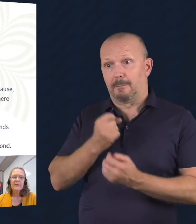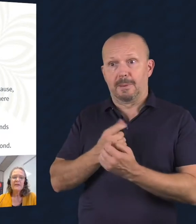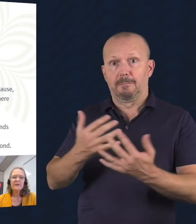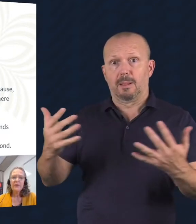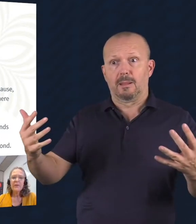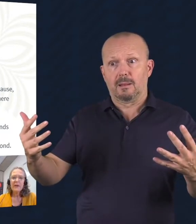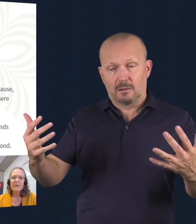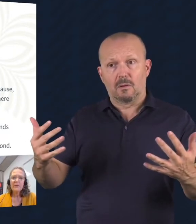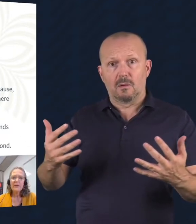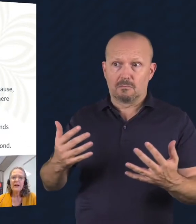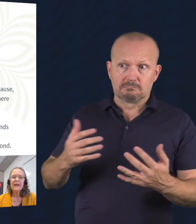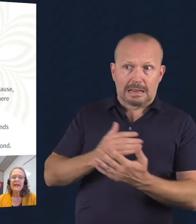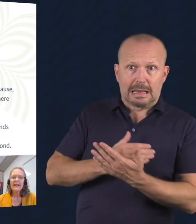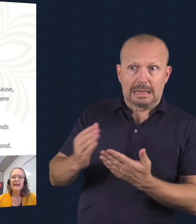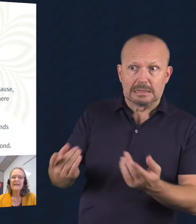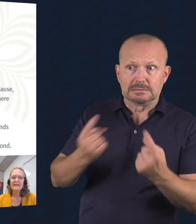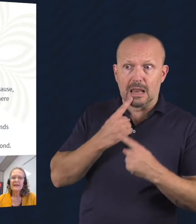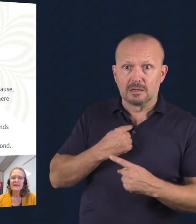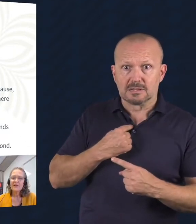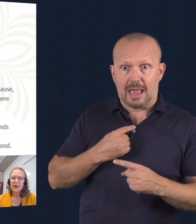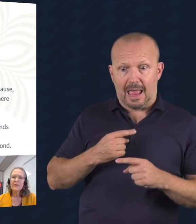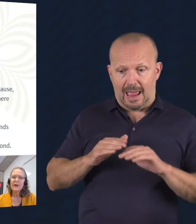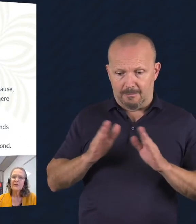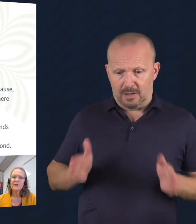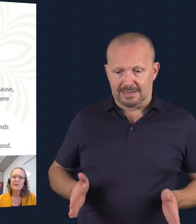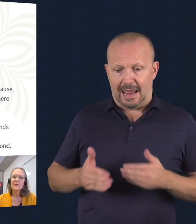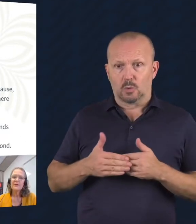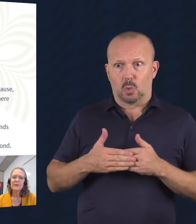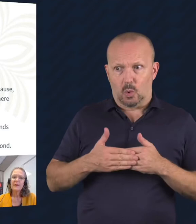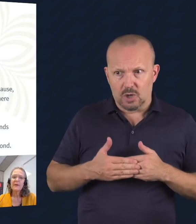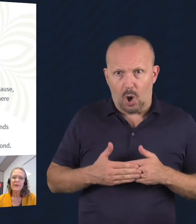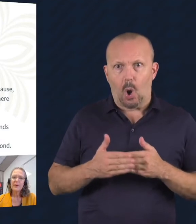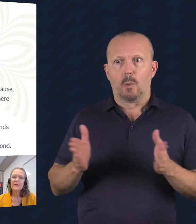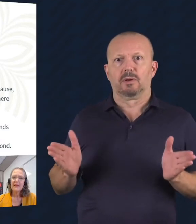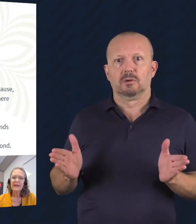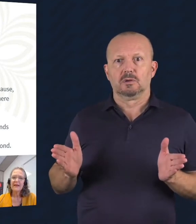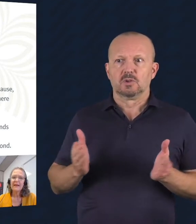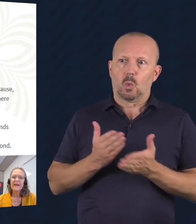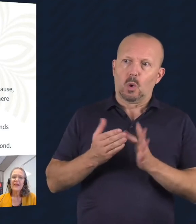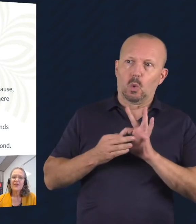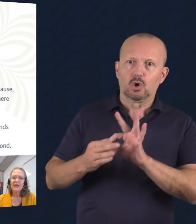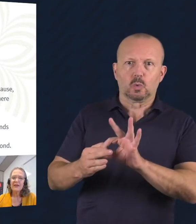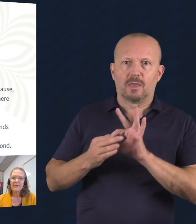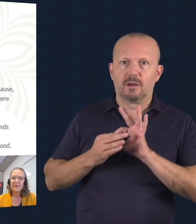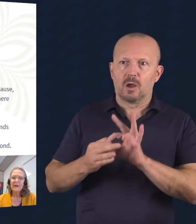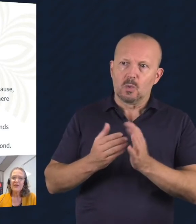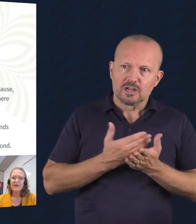The message from the people clearly asks us to open our doors so we may work together and share the information